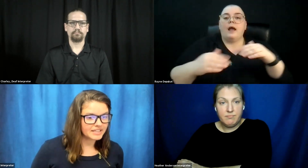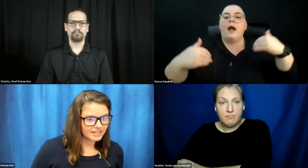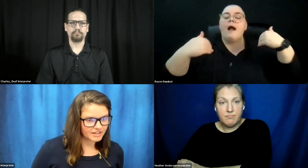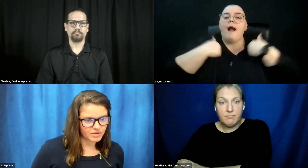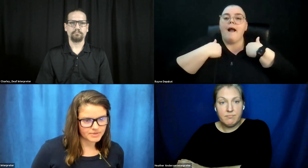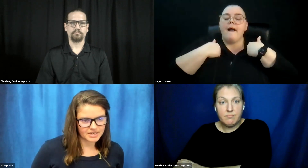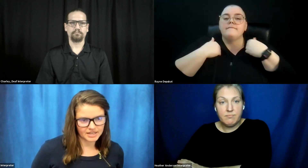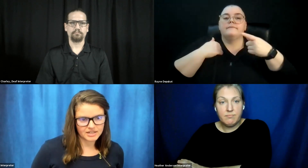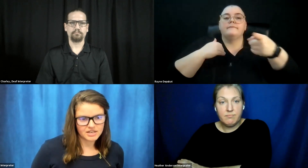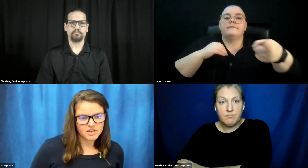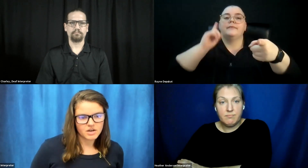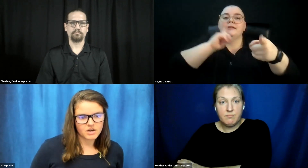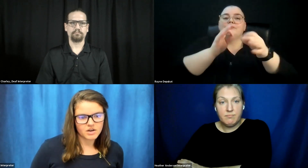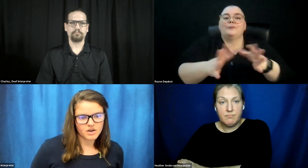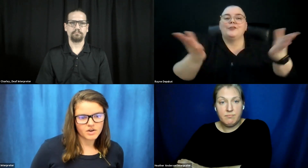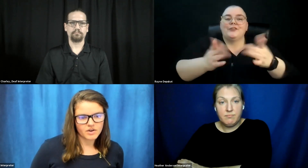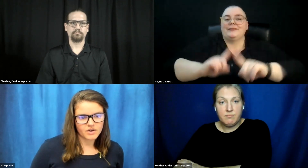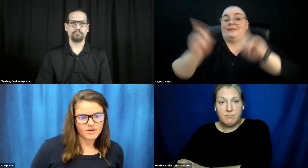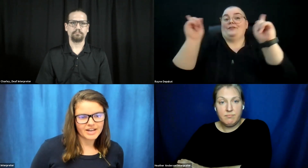At the beginning of our meeting.